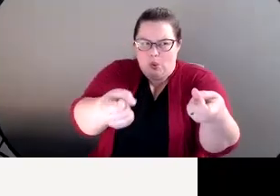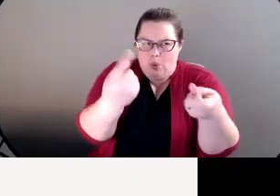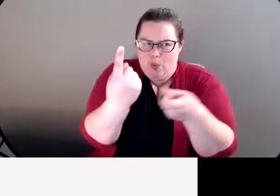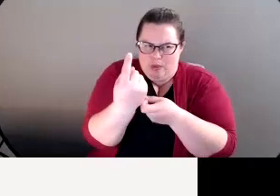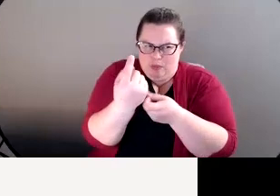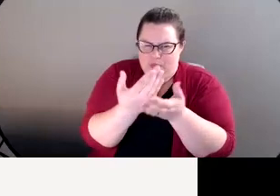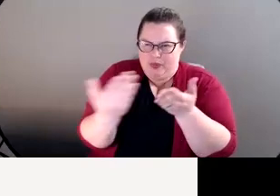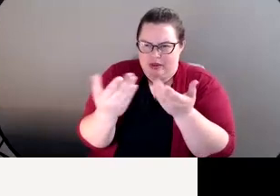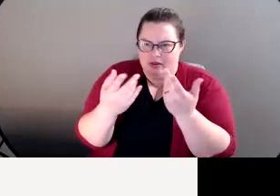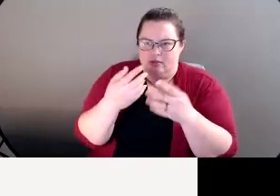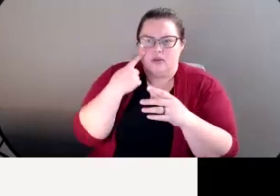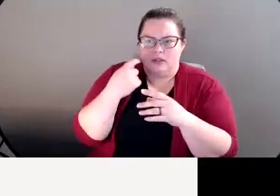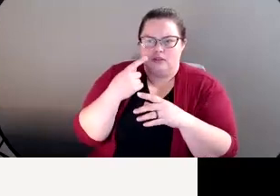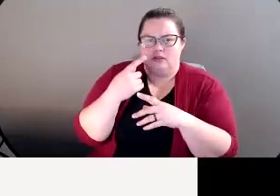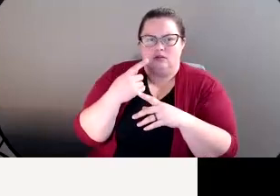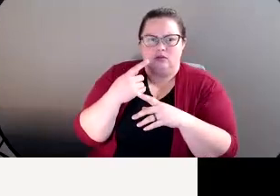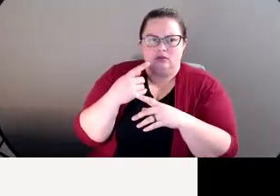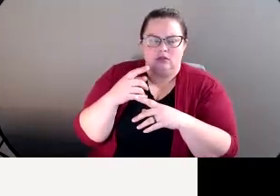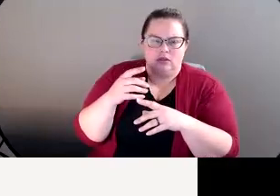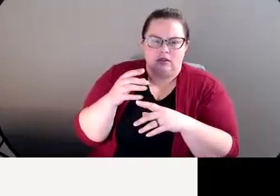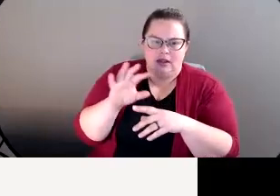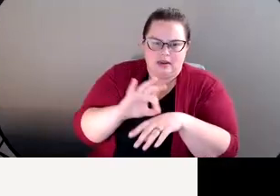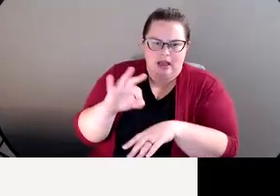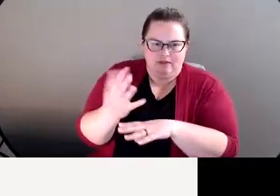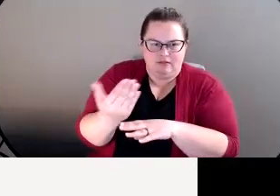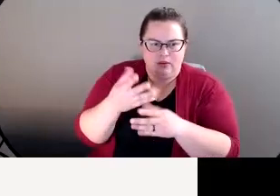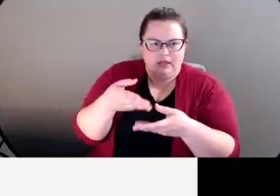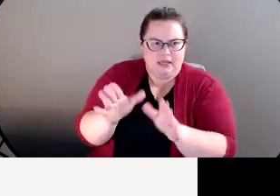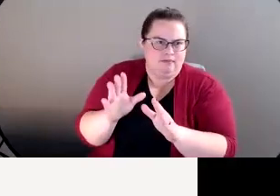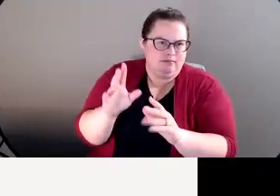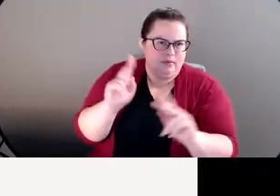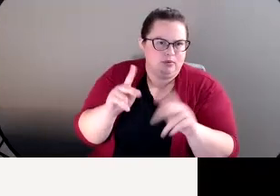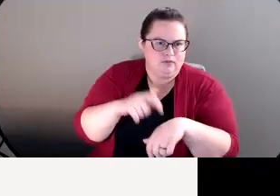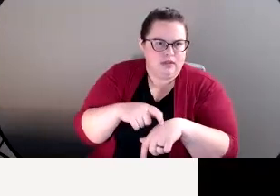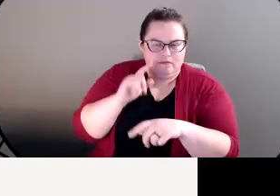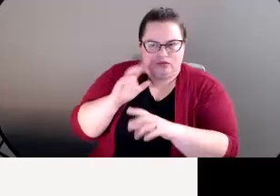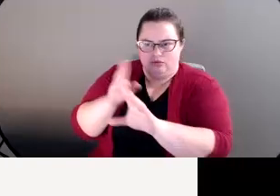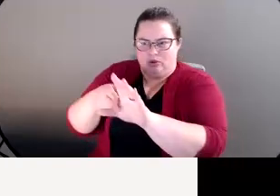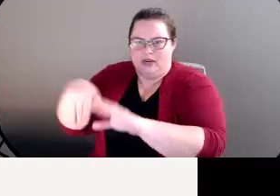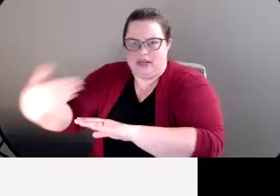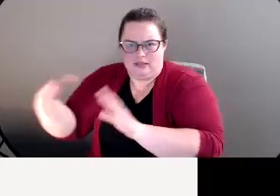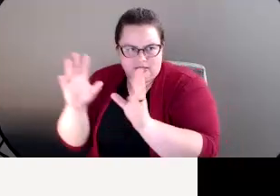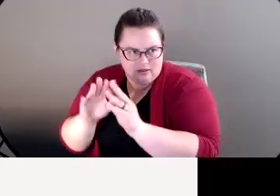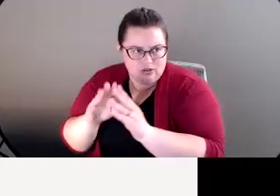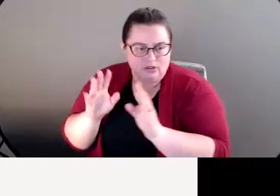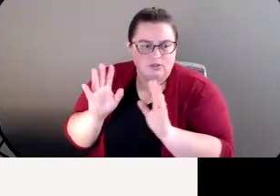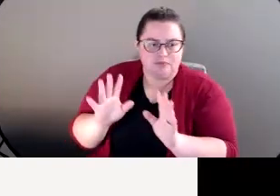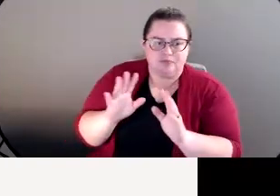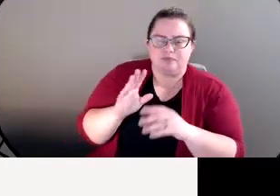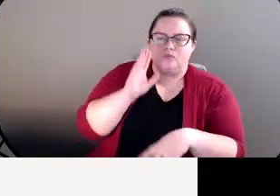And I want to make sure I am on time for folks to walk to their next session or attend their next session. There will be multiple surveys.